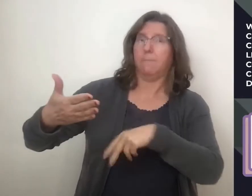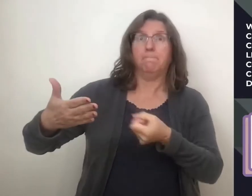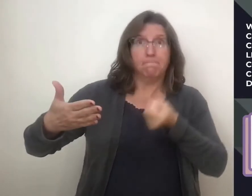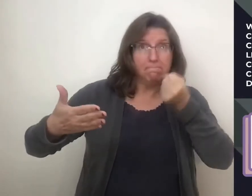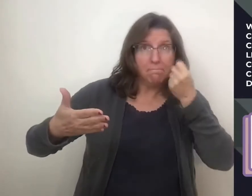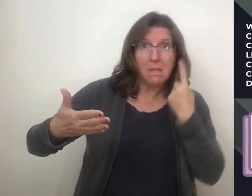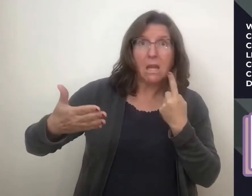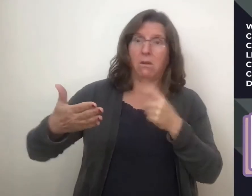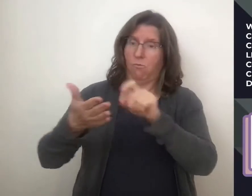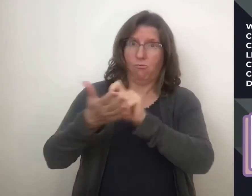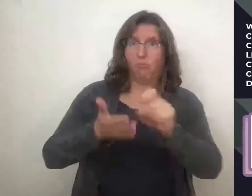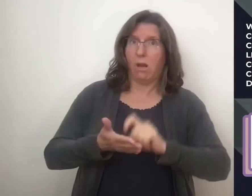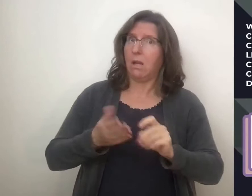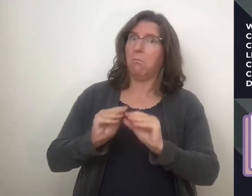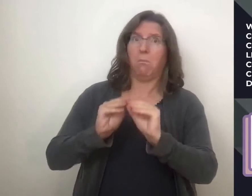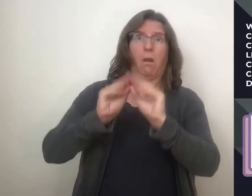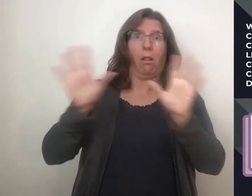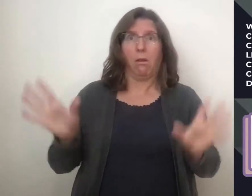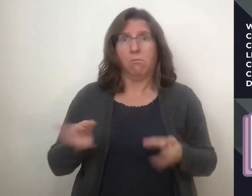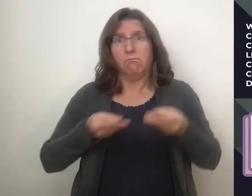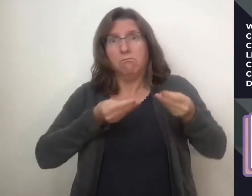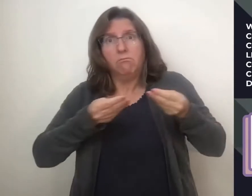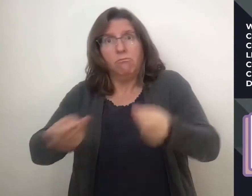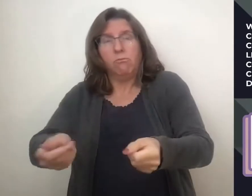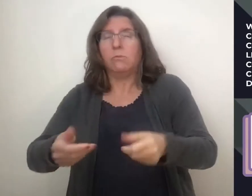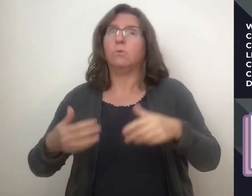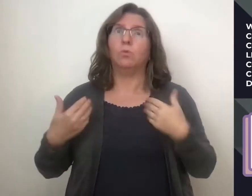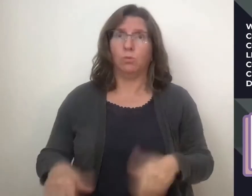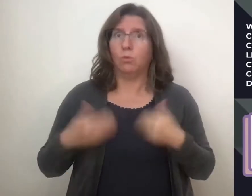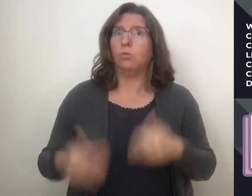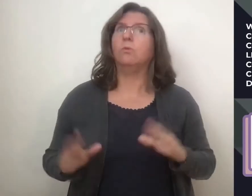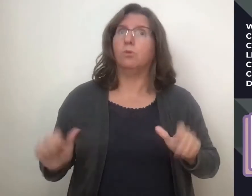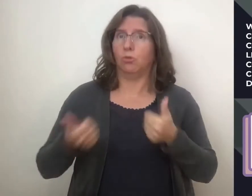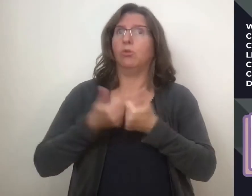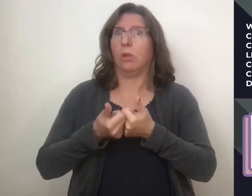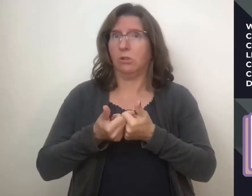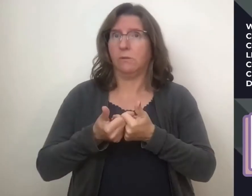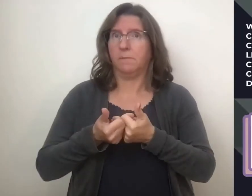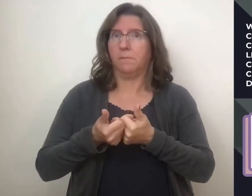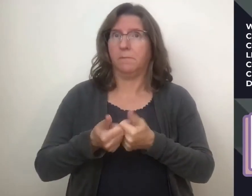We know that’s a common challenge for deaf students . . . to develop full fluency in reading & writing spoken languages.